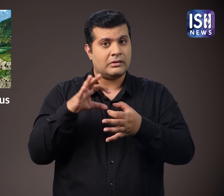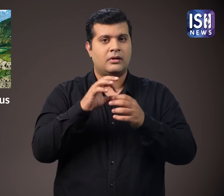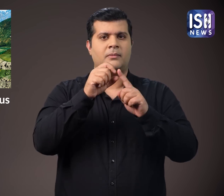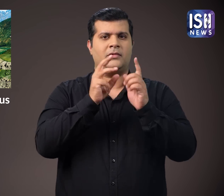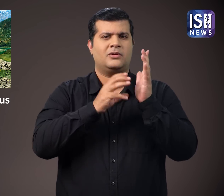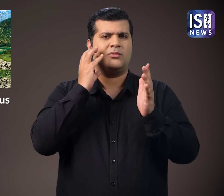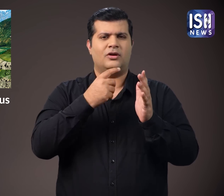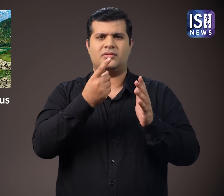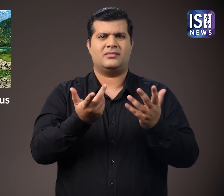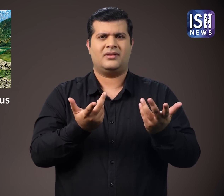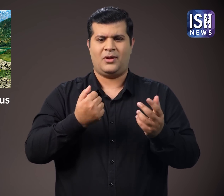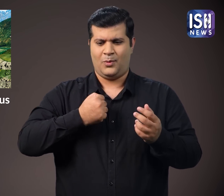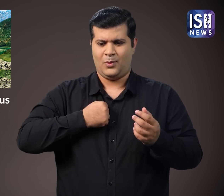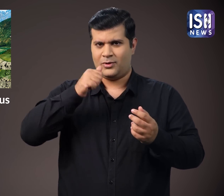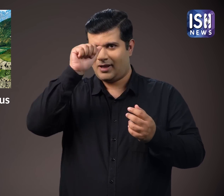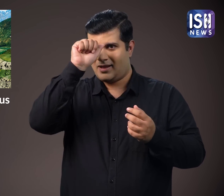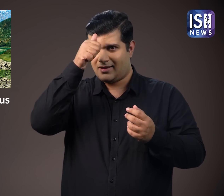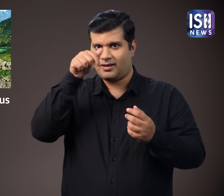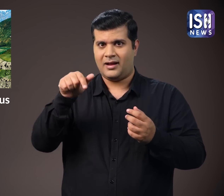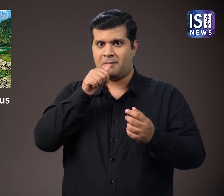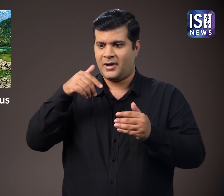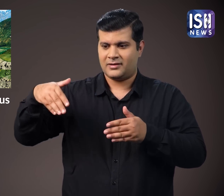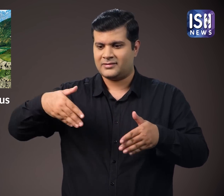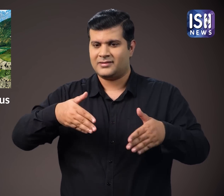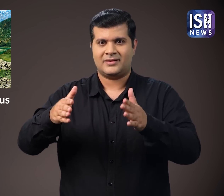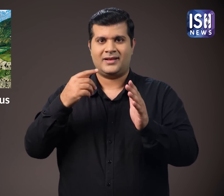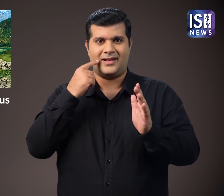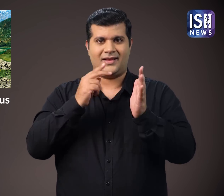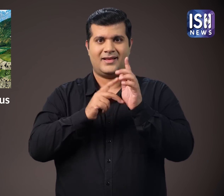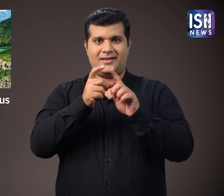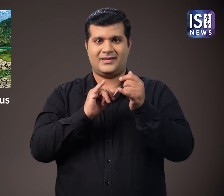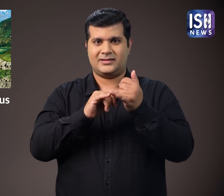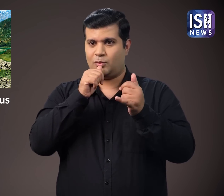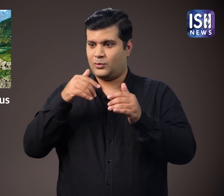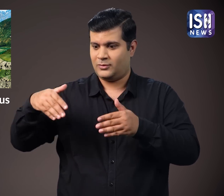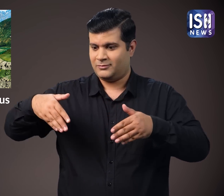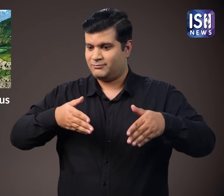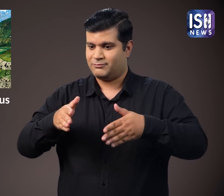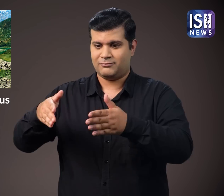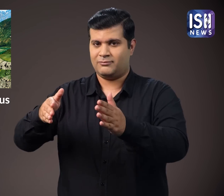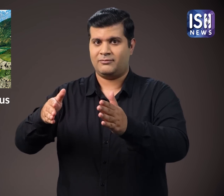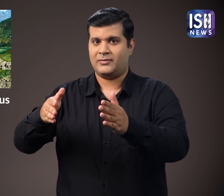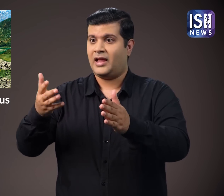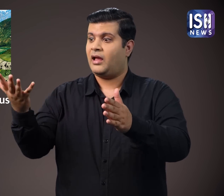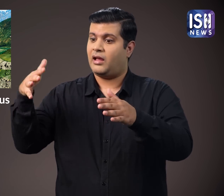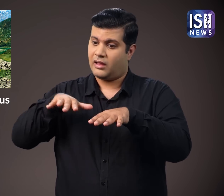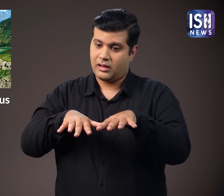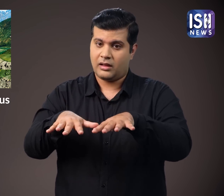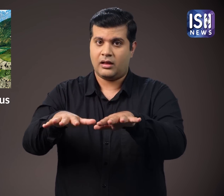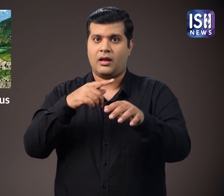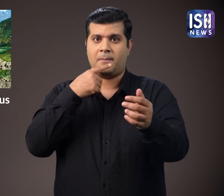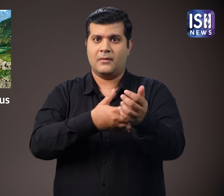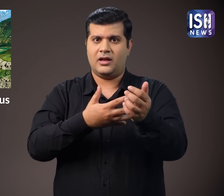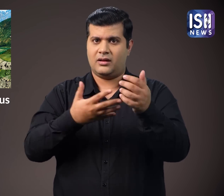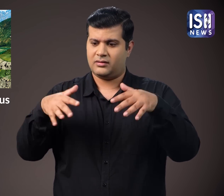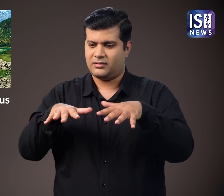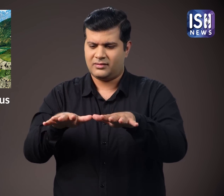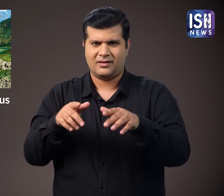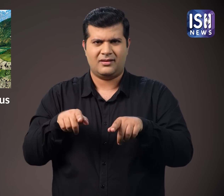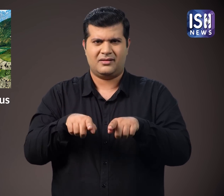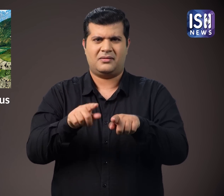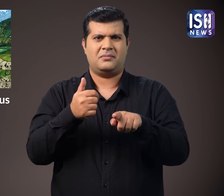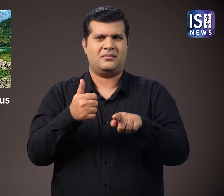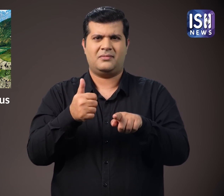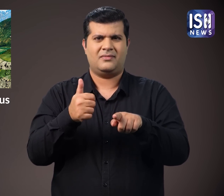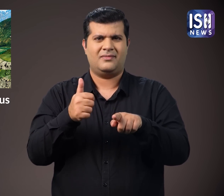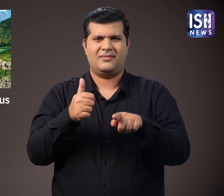Hence, PM Modi stated that while our rivers carry water, they cannot carry blood too — water and blood cannot flow together.